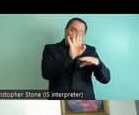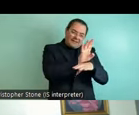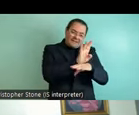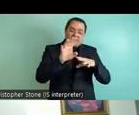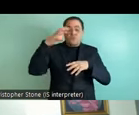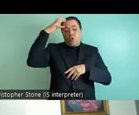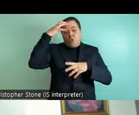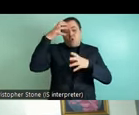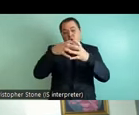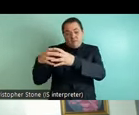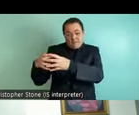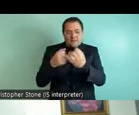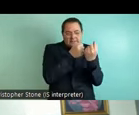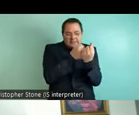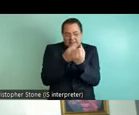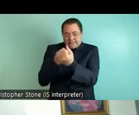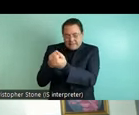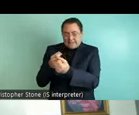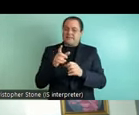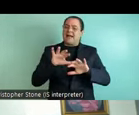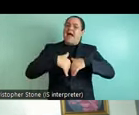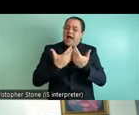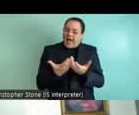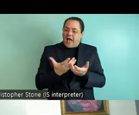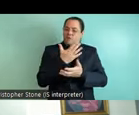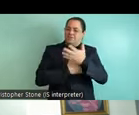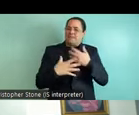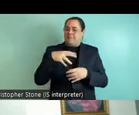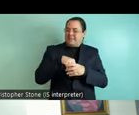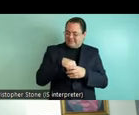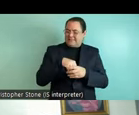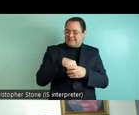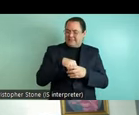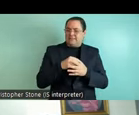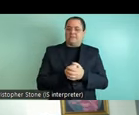to be disability, inclusive, but in practice and policy in Nigeria.